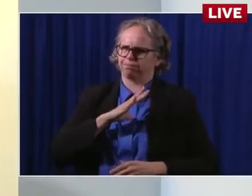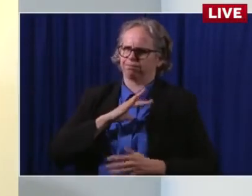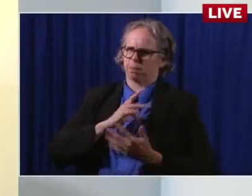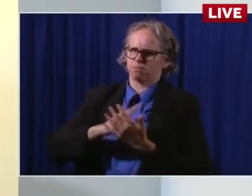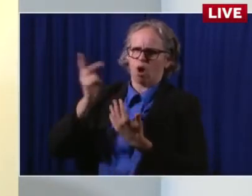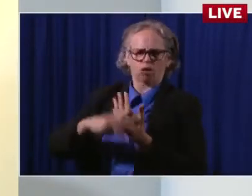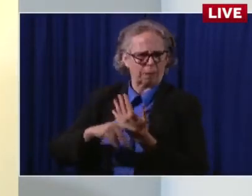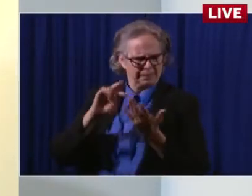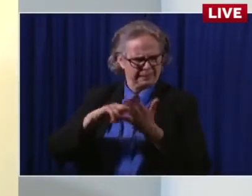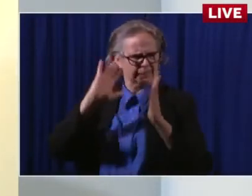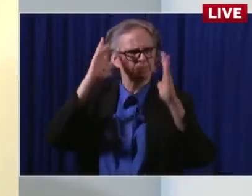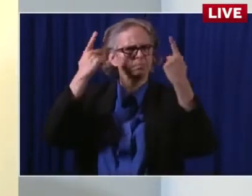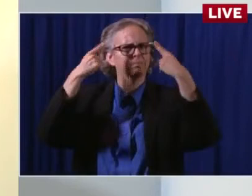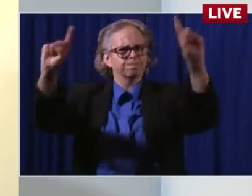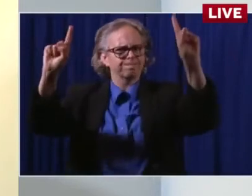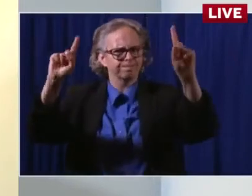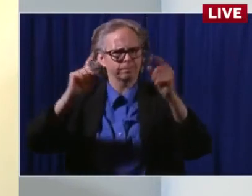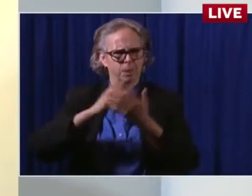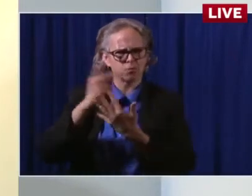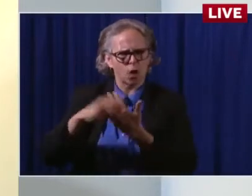FOR THE HOURS THAT THEY ARE NOT WORKING.